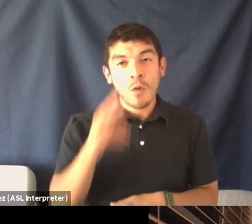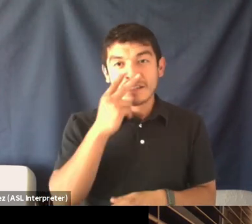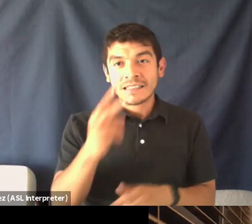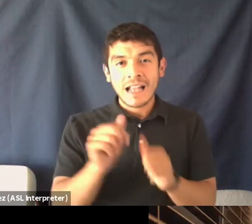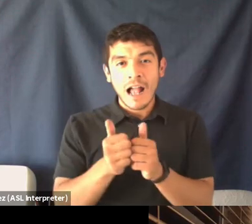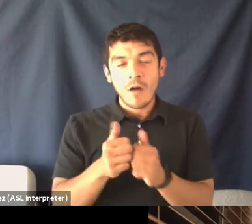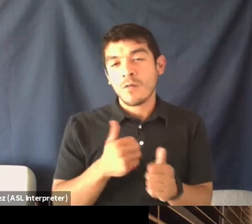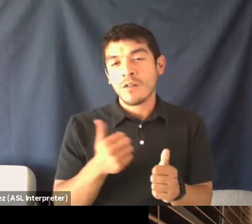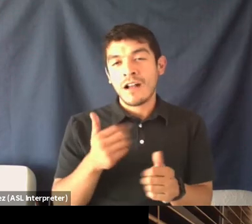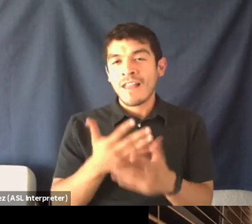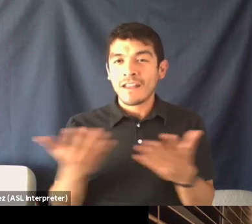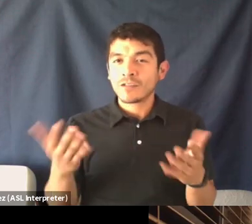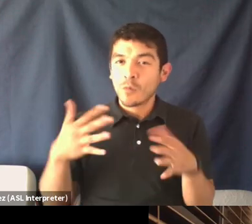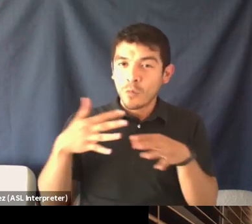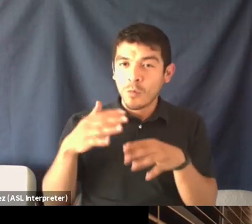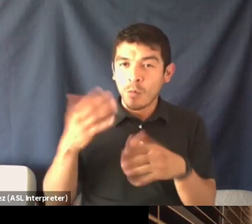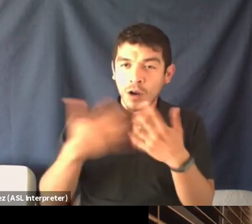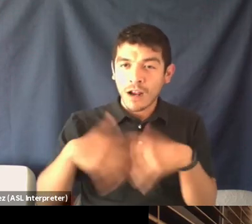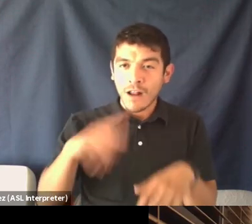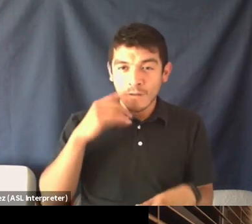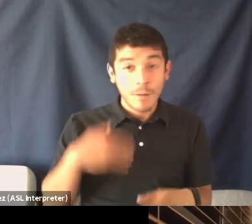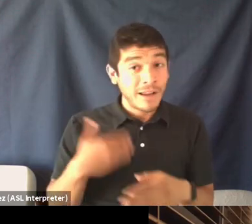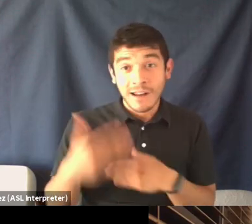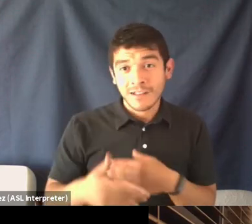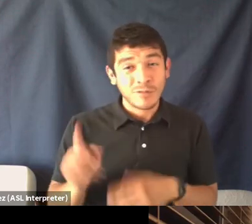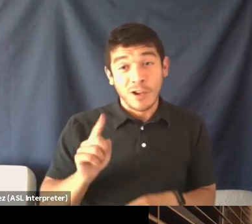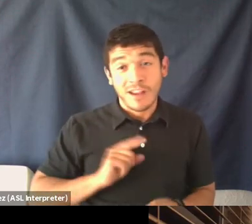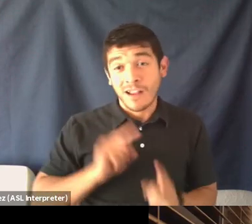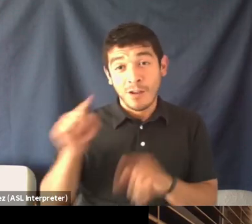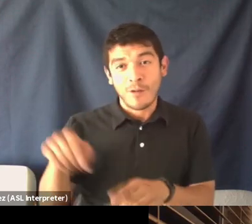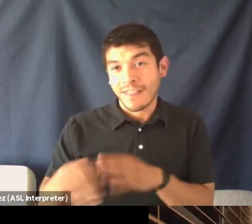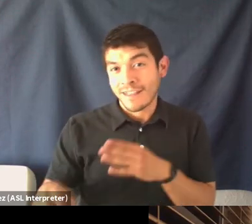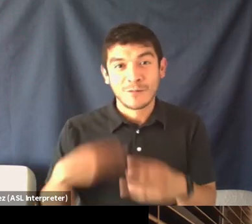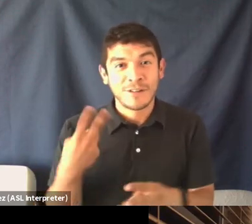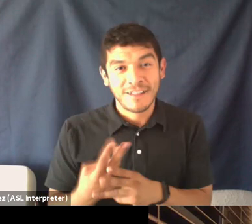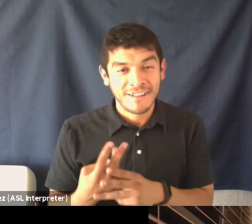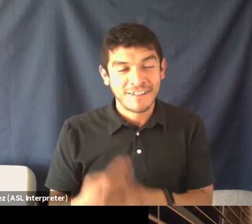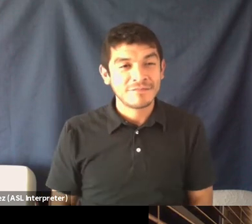for the next, wherever we go in this world. So after Sundance, you must've gotten,